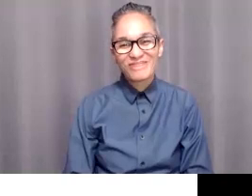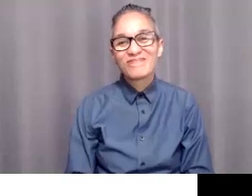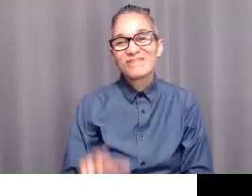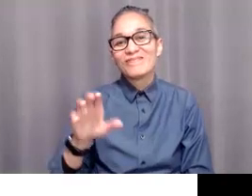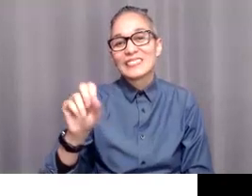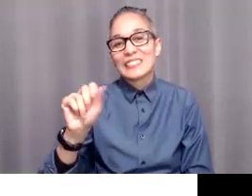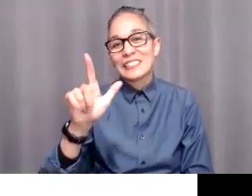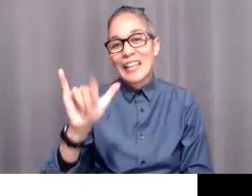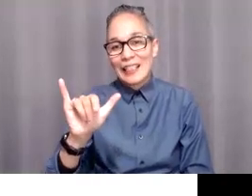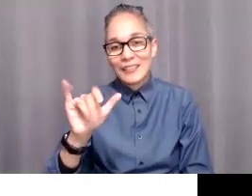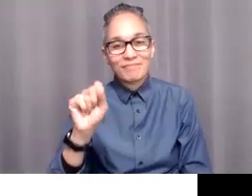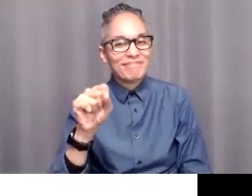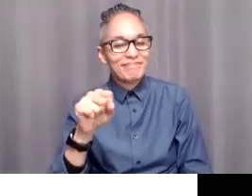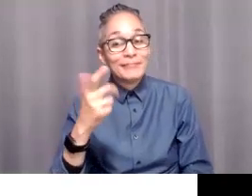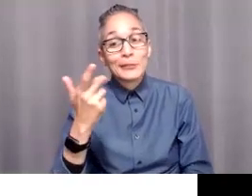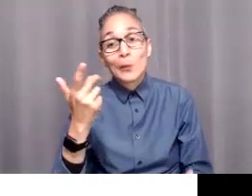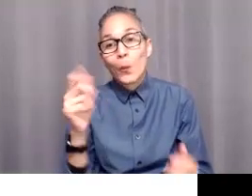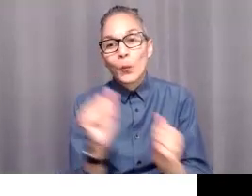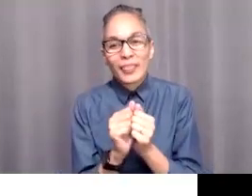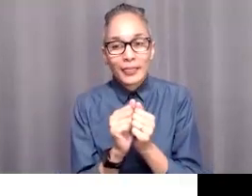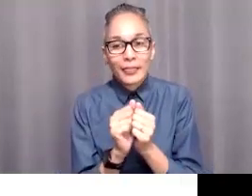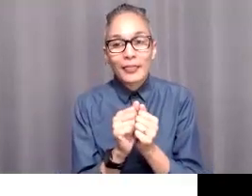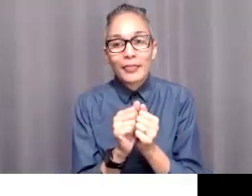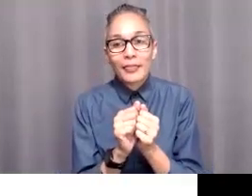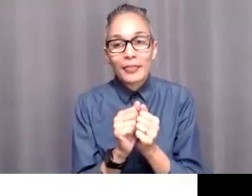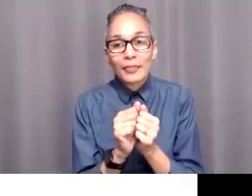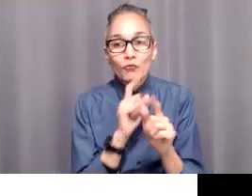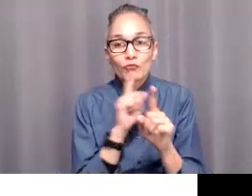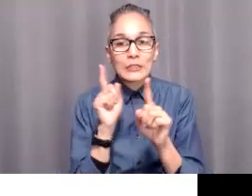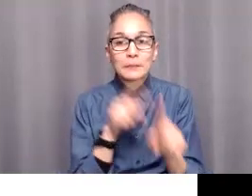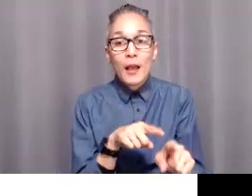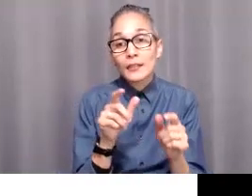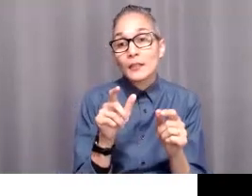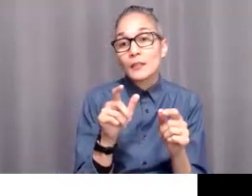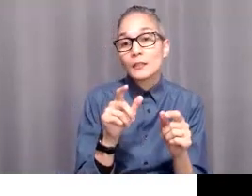Yeah. So, you know, in terms of, you know, responding to announcements,